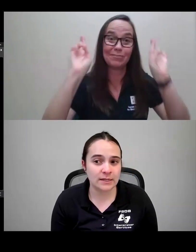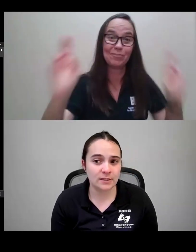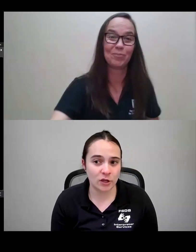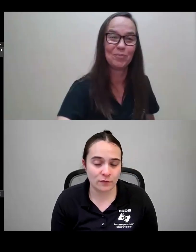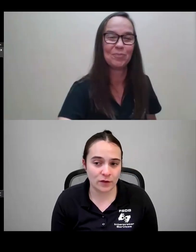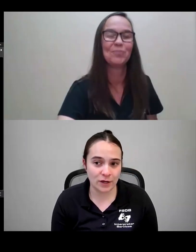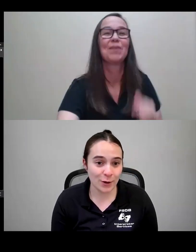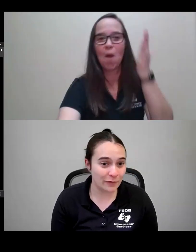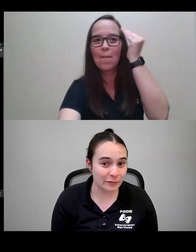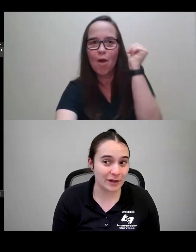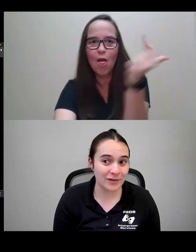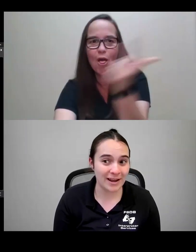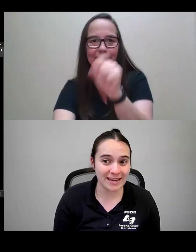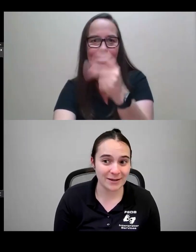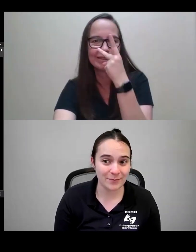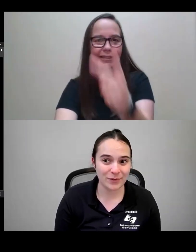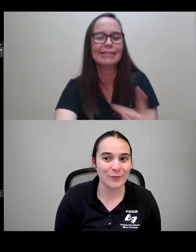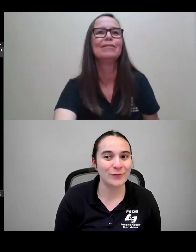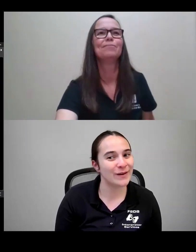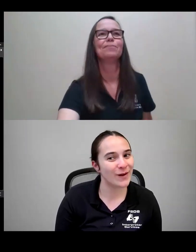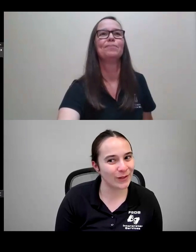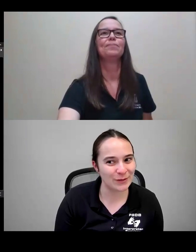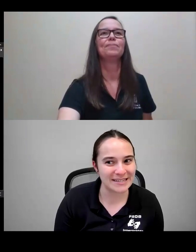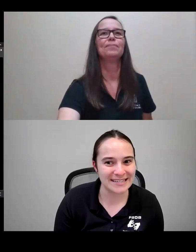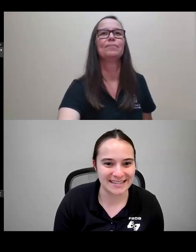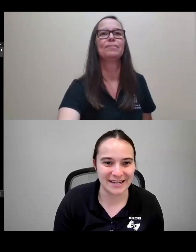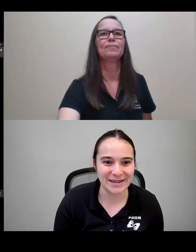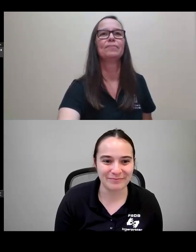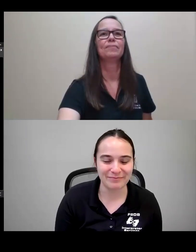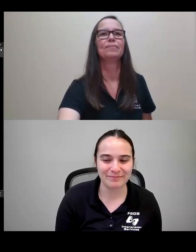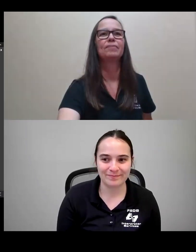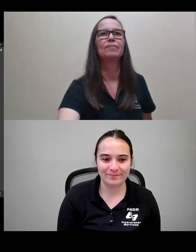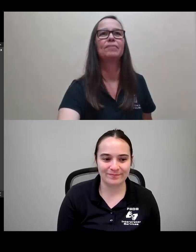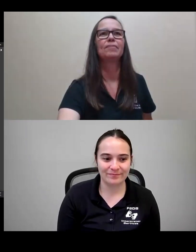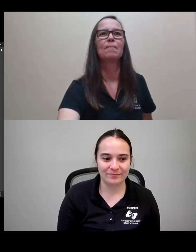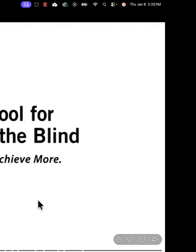I do think it's a good video. Everybody ready? Hopefully all of you can see it.